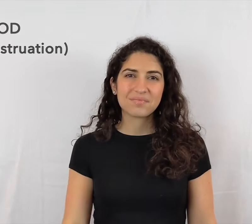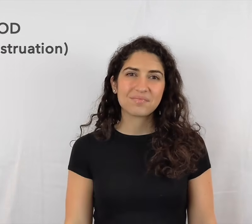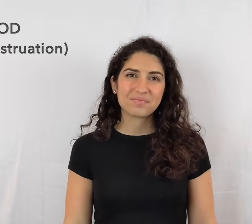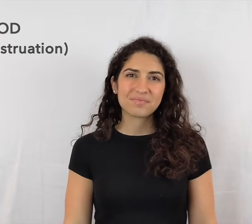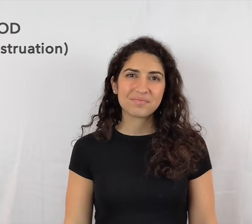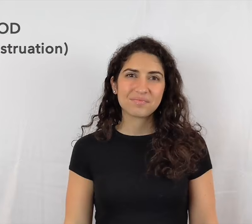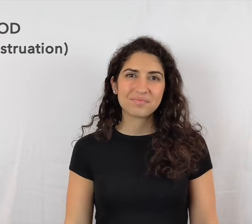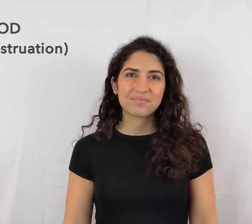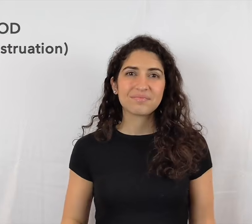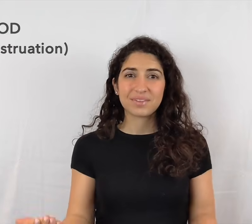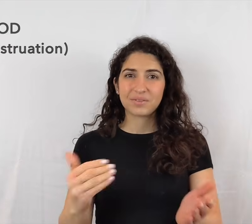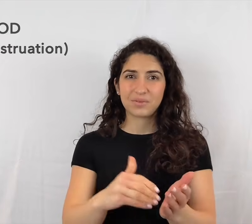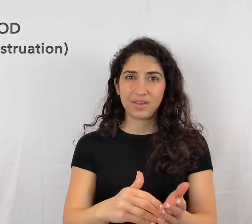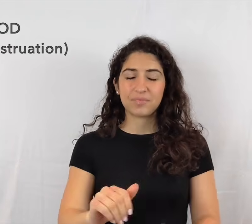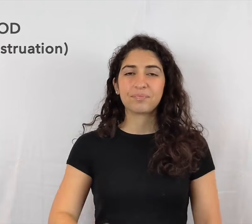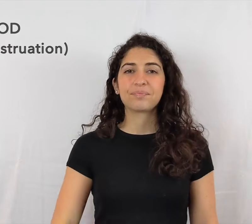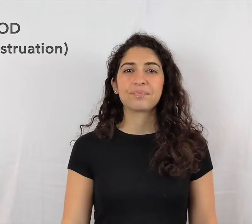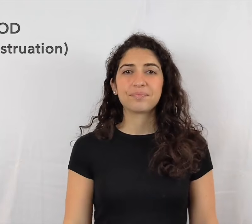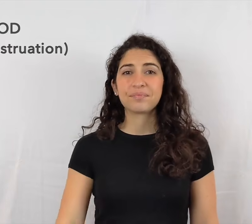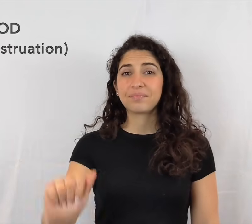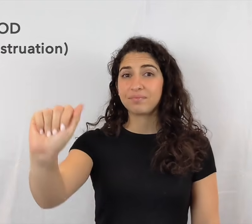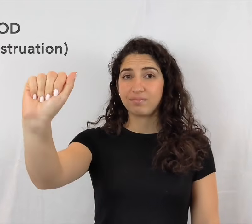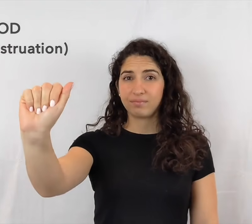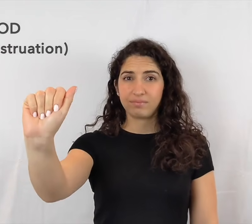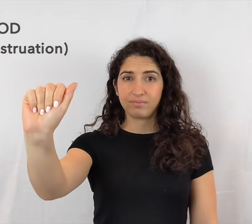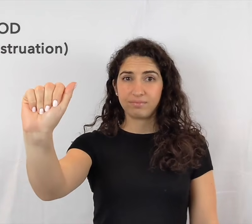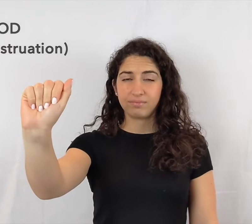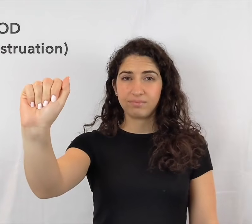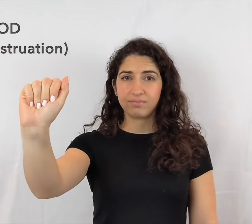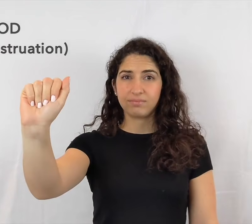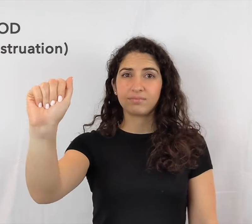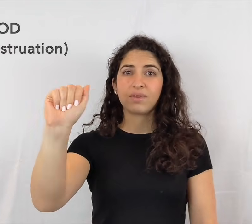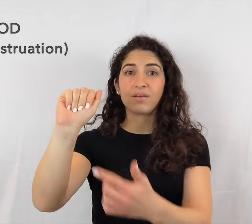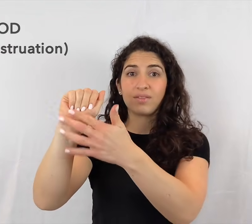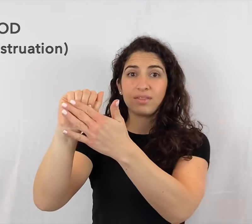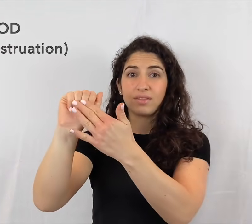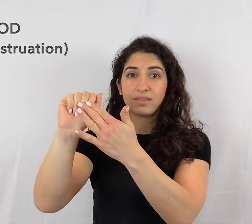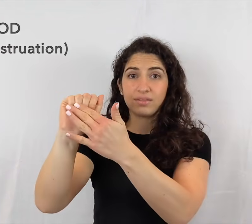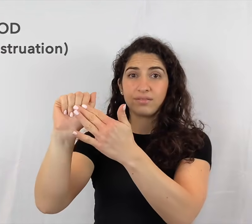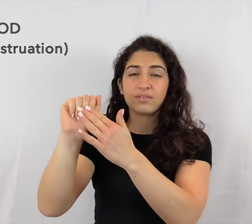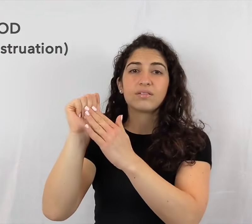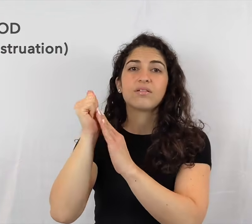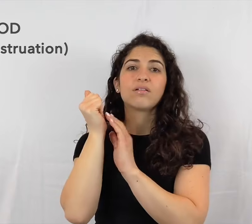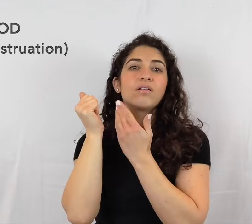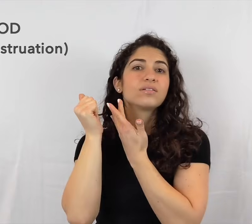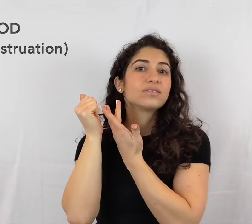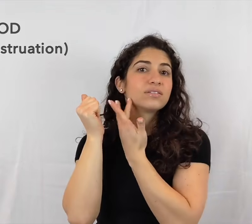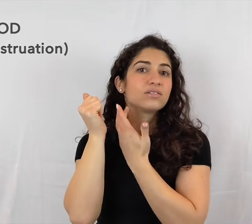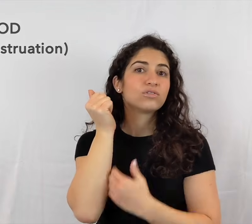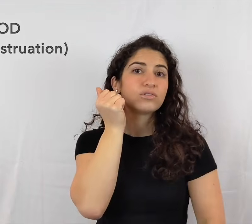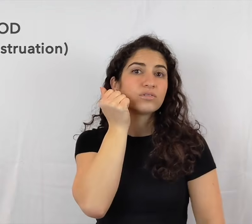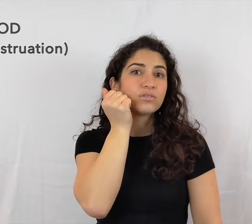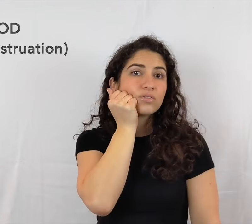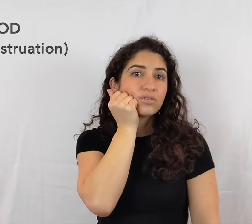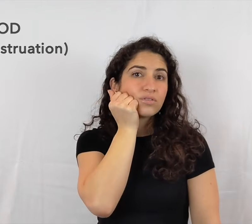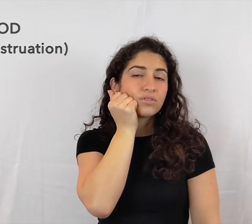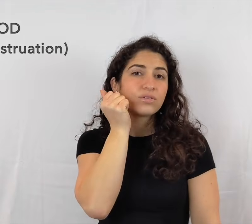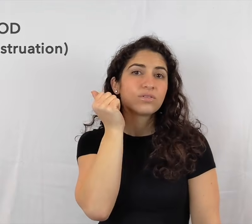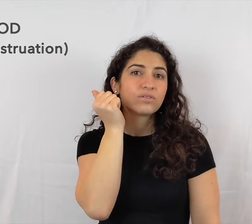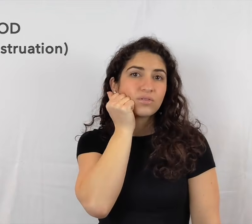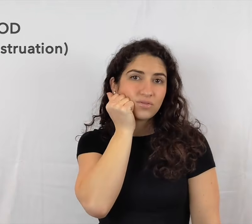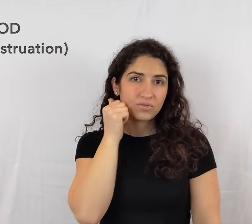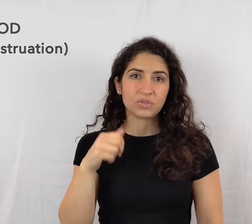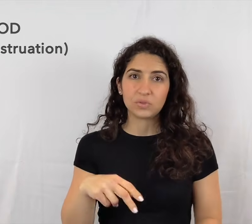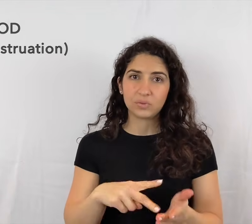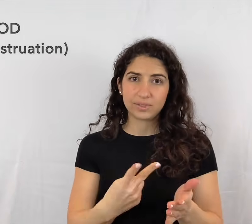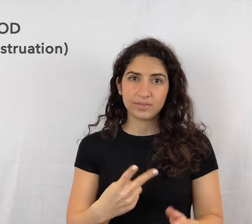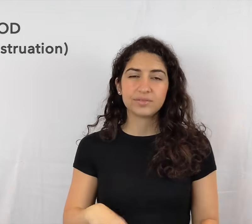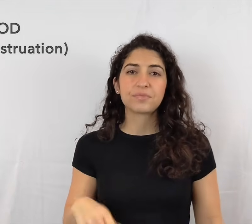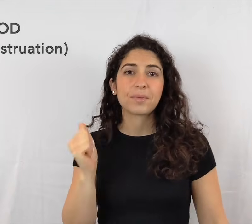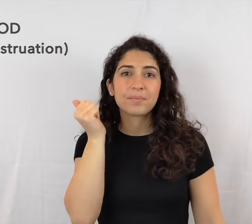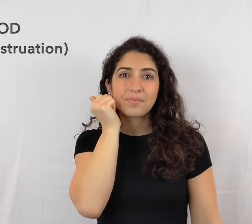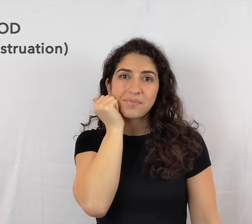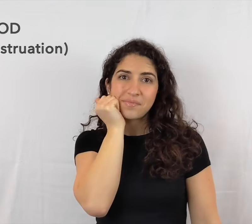Again, it's the "A" handshape with the tops of the fingers touching the jaw or cheek twice.